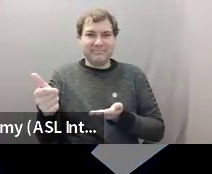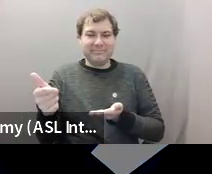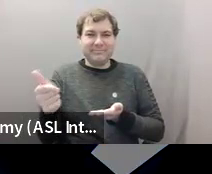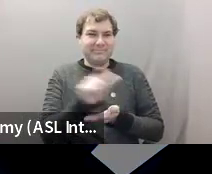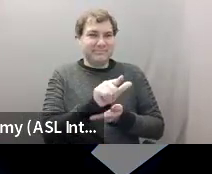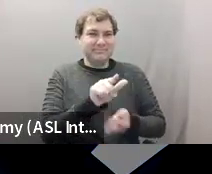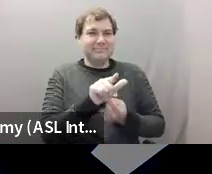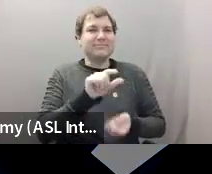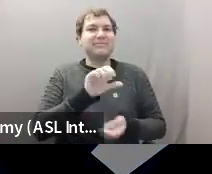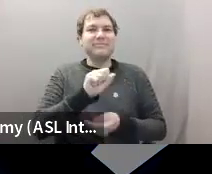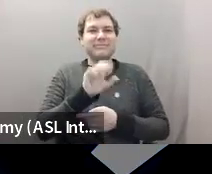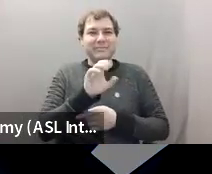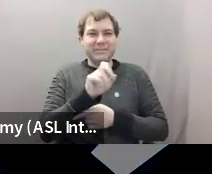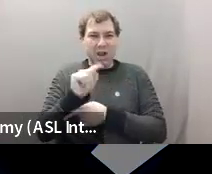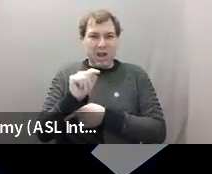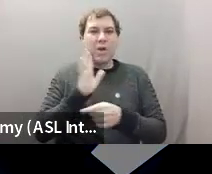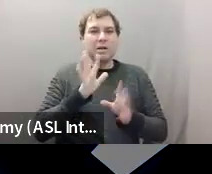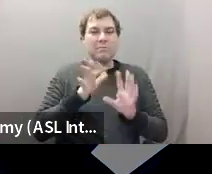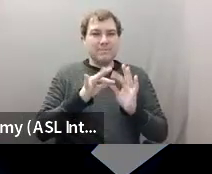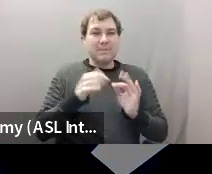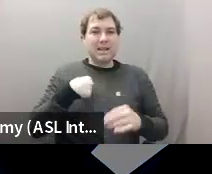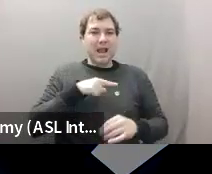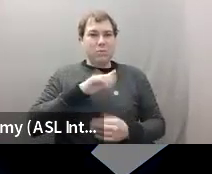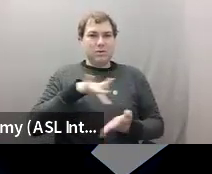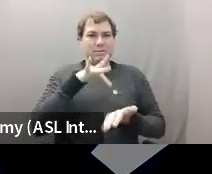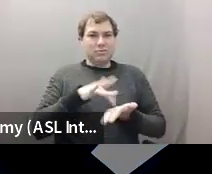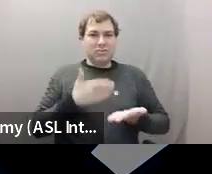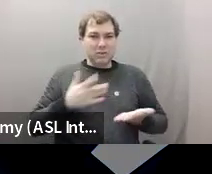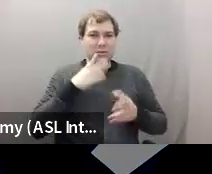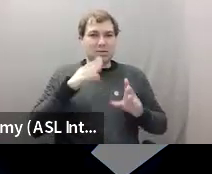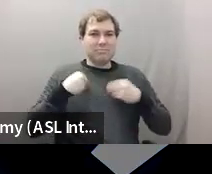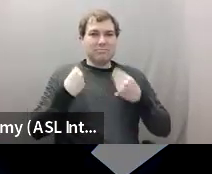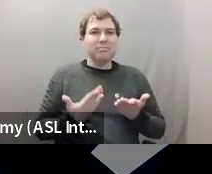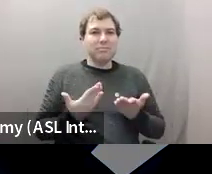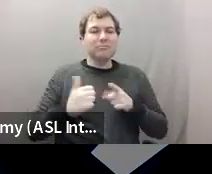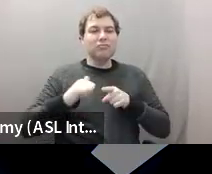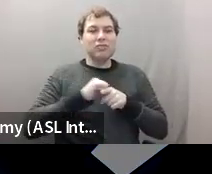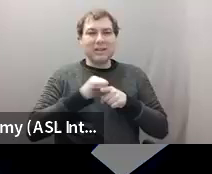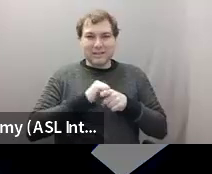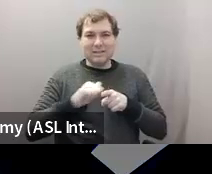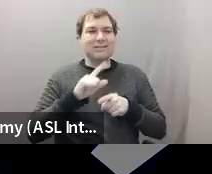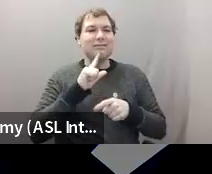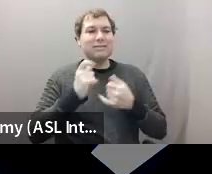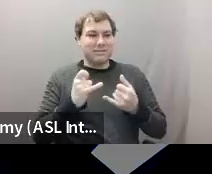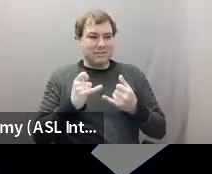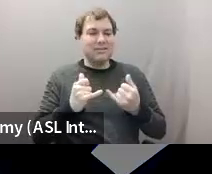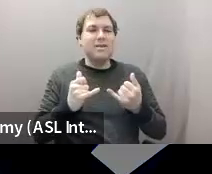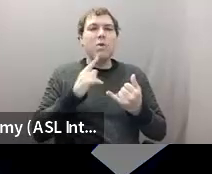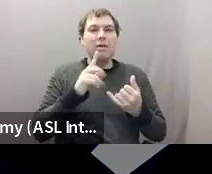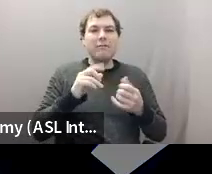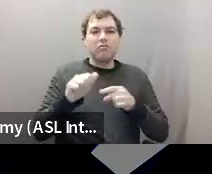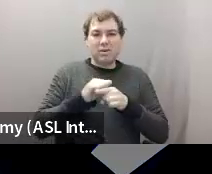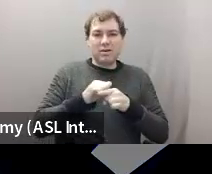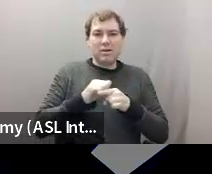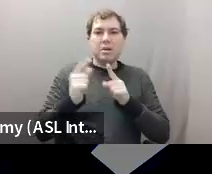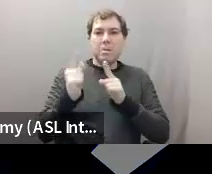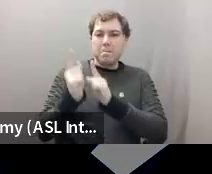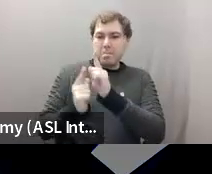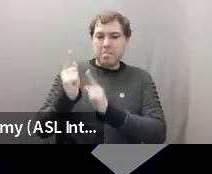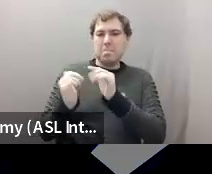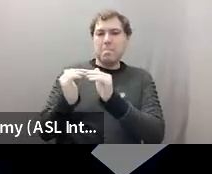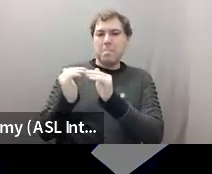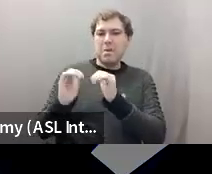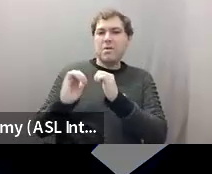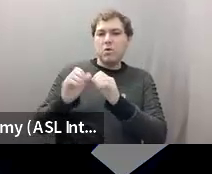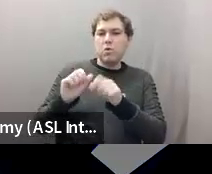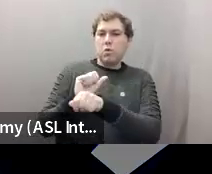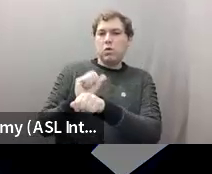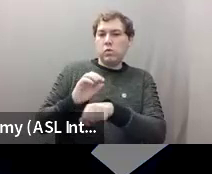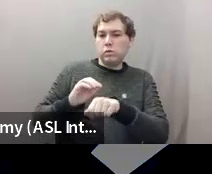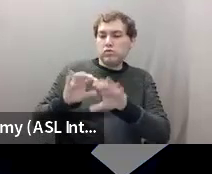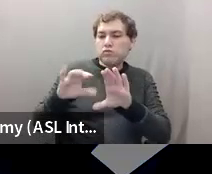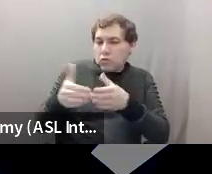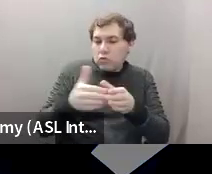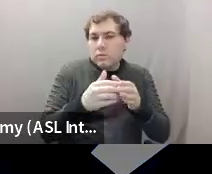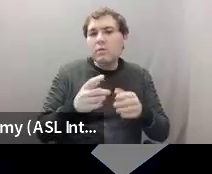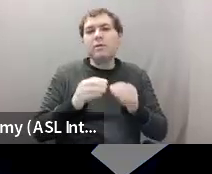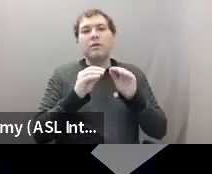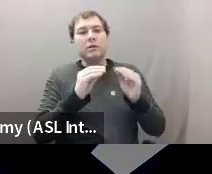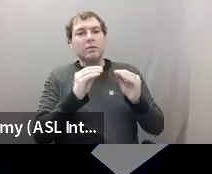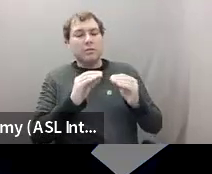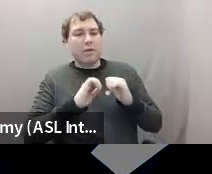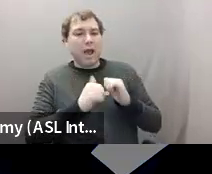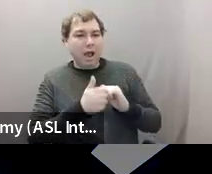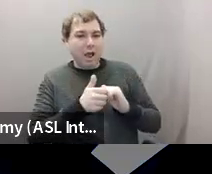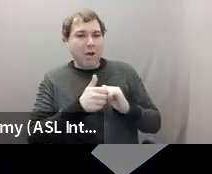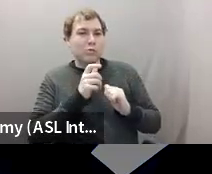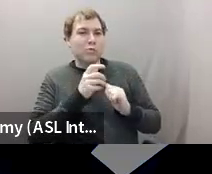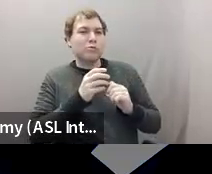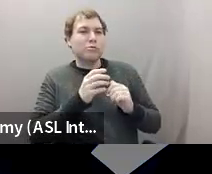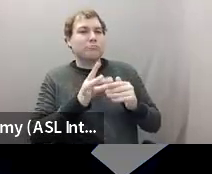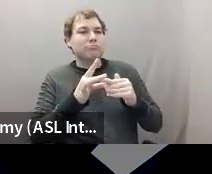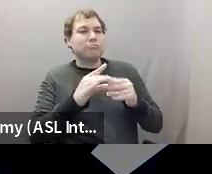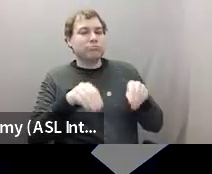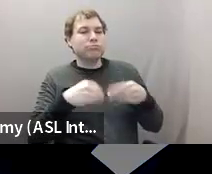Scott Birkenbuel (he, him) VP APRIL: This is Scott. And I was just gonna tell you at our center here we we do offer the training that we offer currently. Right now we've we've trained peers and on how to work with groups. We've also trained our peers on how to how to facilitate living well classes.